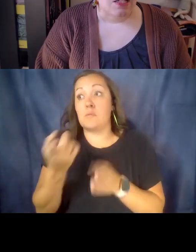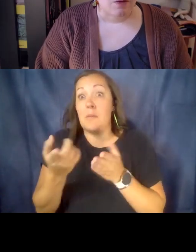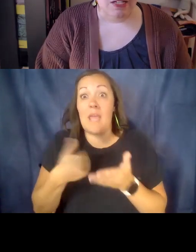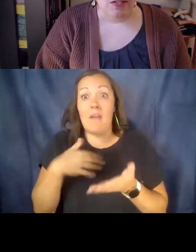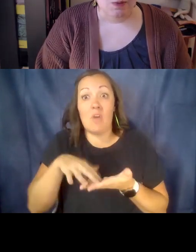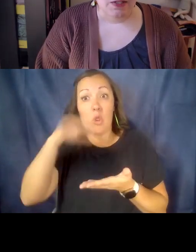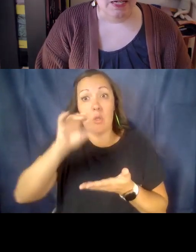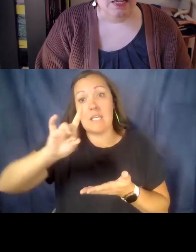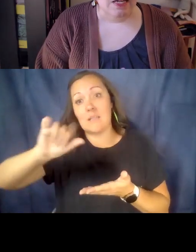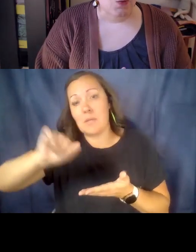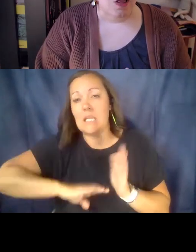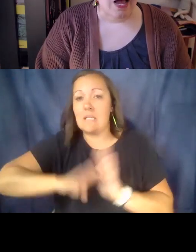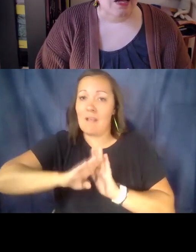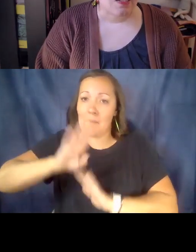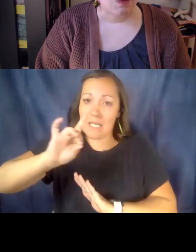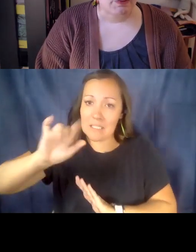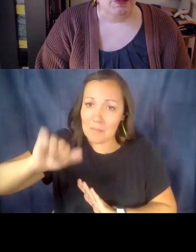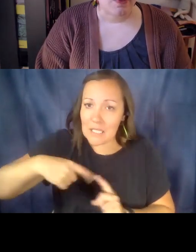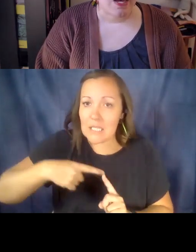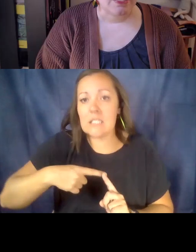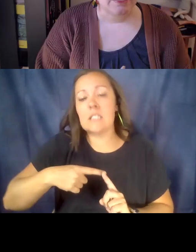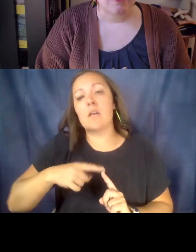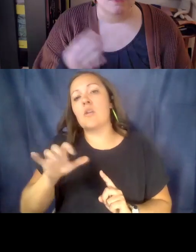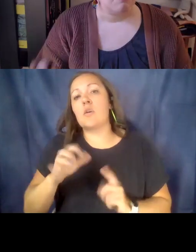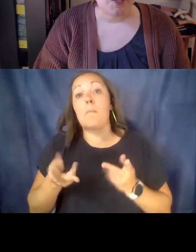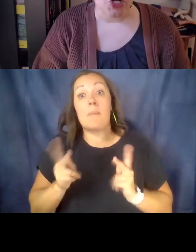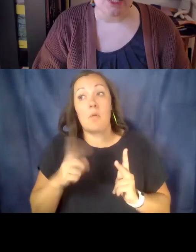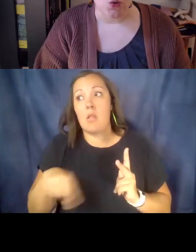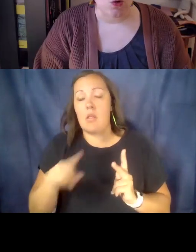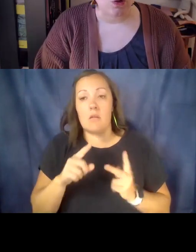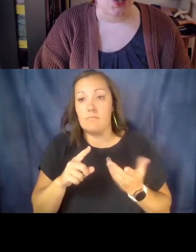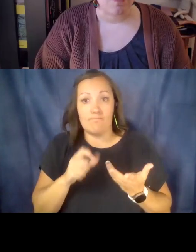developmental disabilities as well as many people that did not finish high school or don't have a